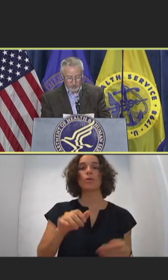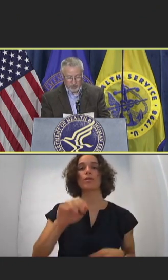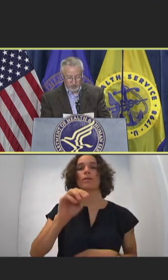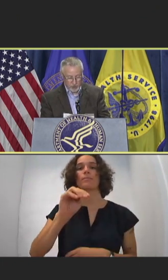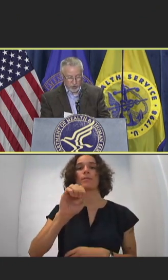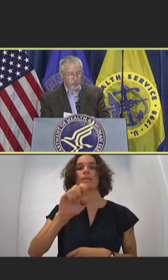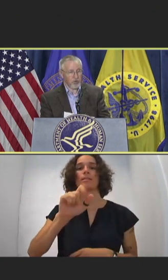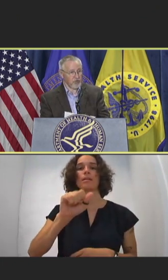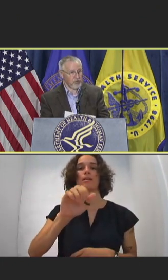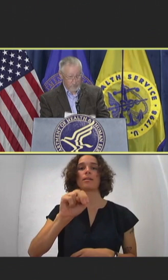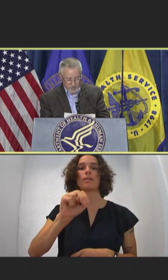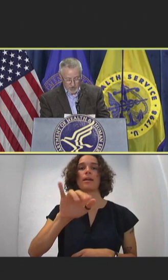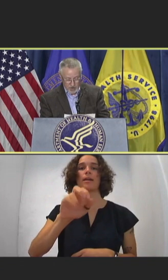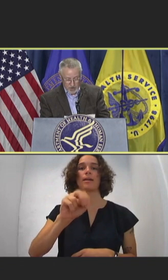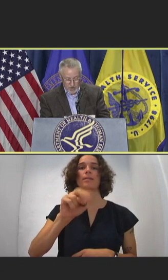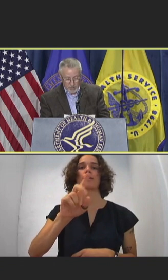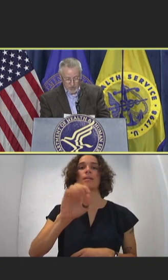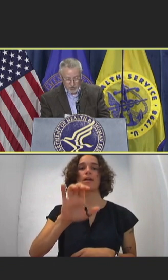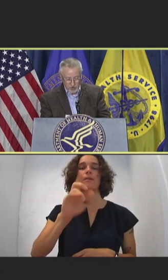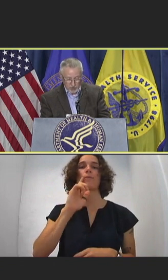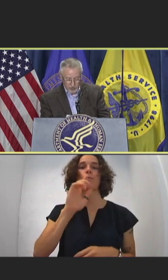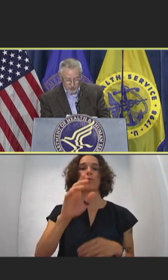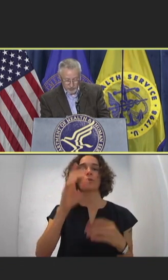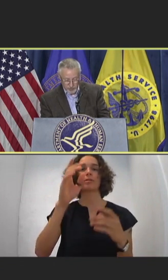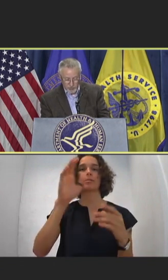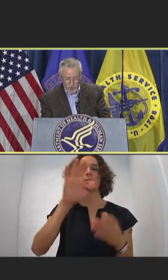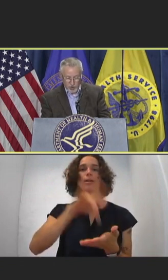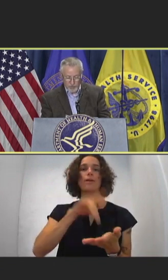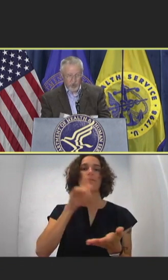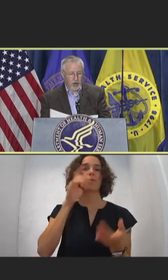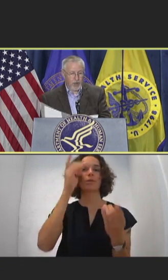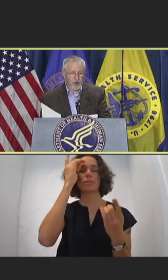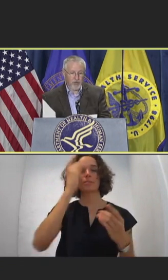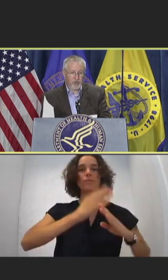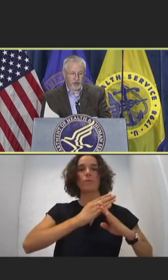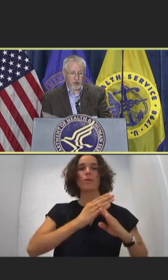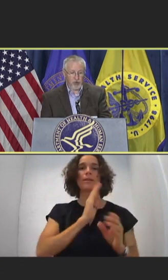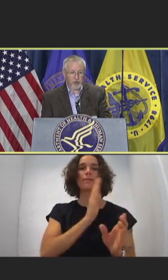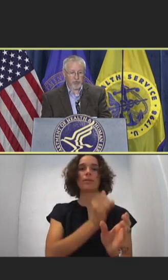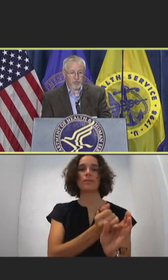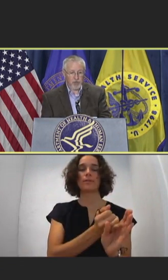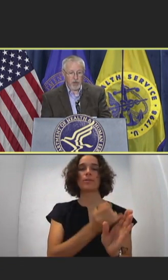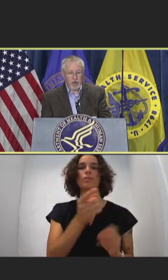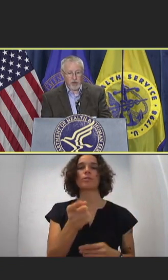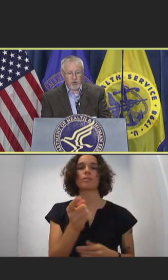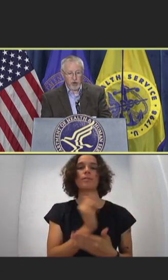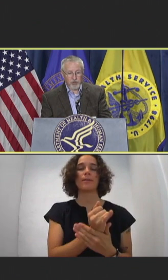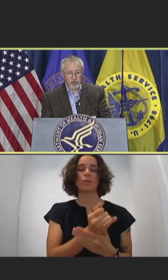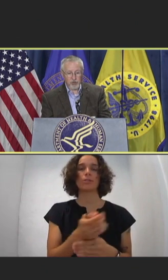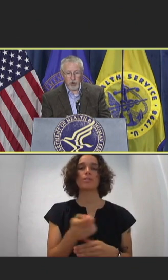Control and Prevention, Mitchell Leus from The Forum for Collaborative Research, Darcy Cherlin